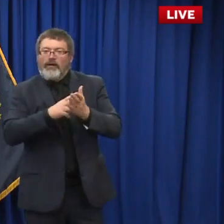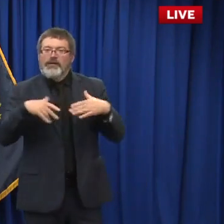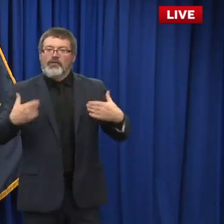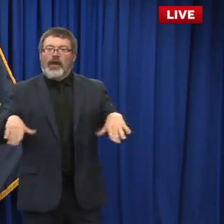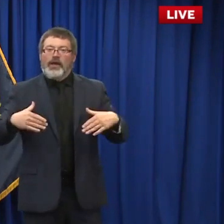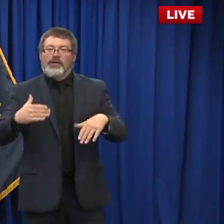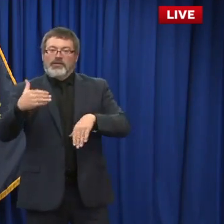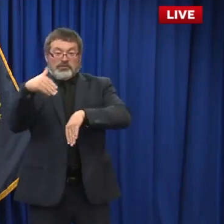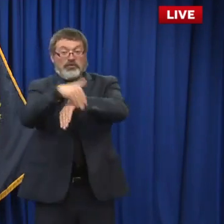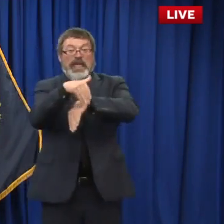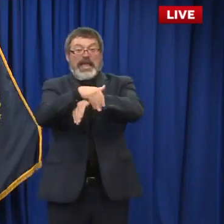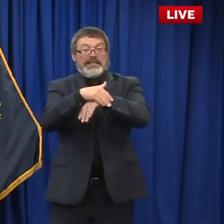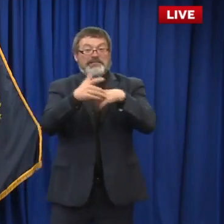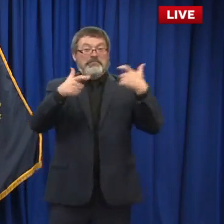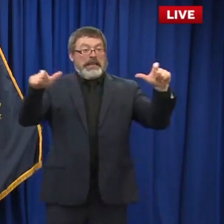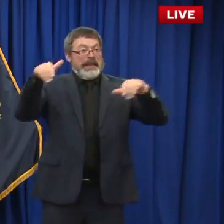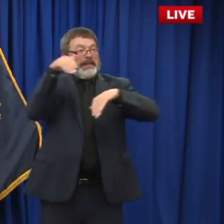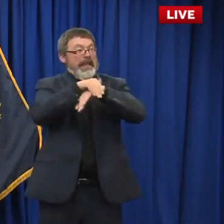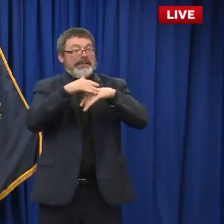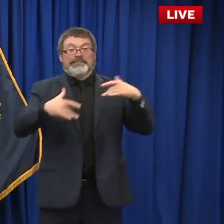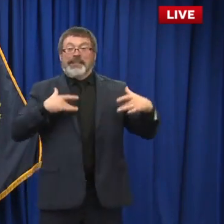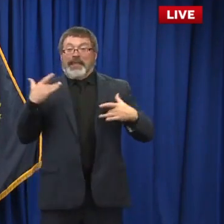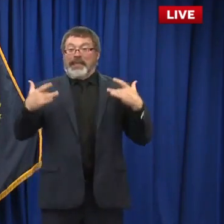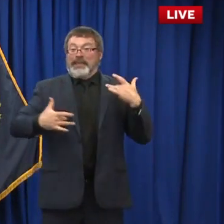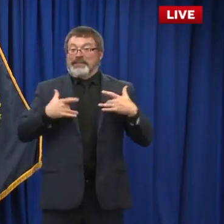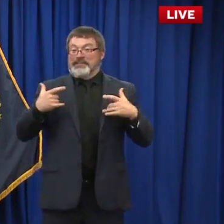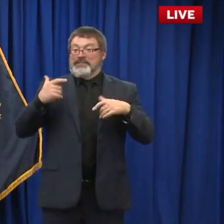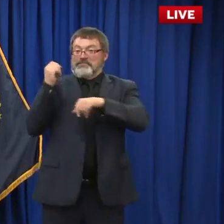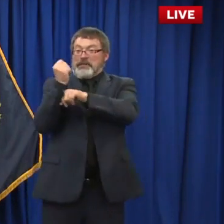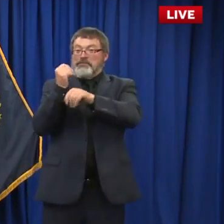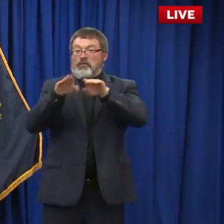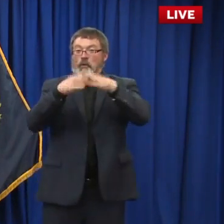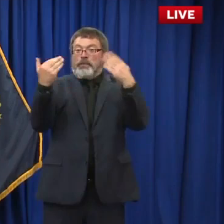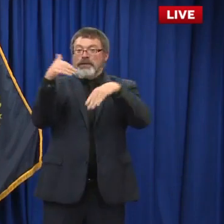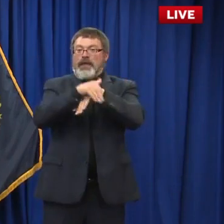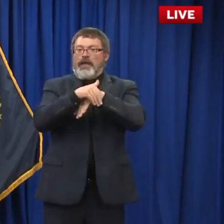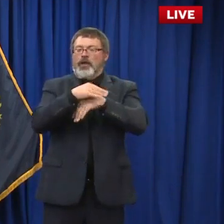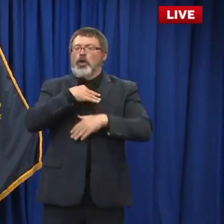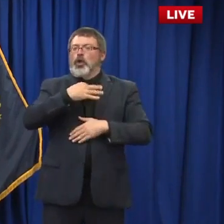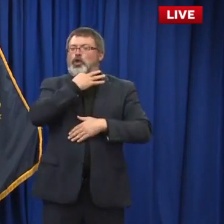I'M TOTALLY FORGET WAG DAY IT IS. I HAVE COVE INDIVIDUAL ON THE MIND. TONIGHT IS THE BIG NIGHT.